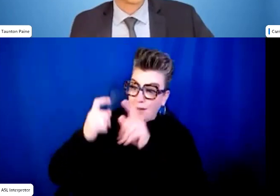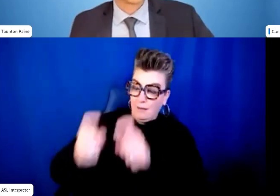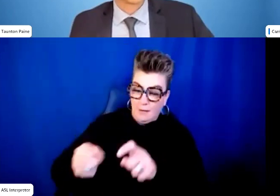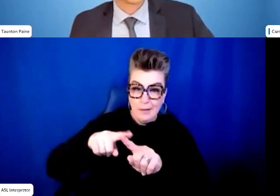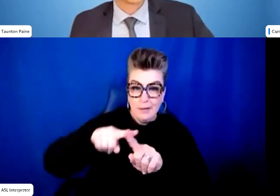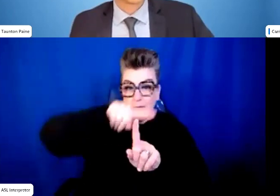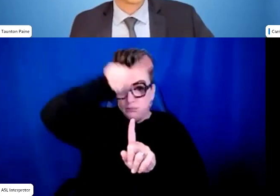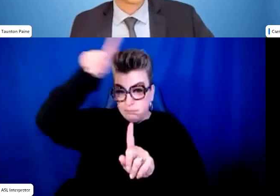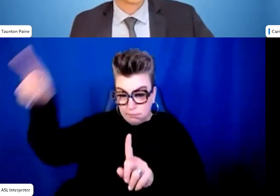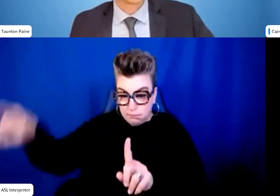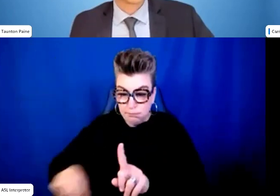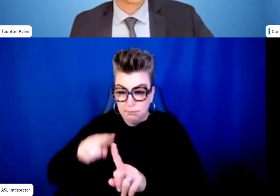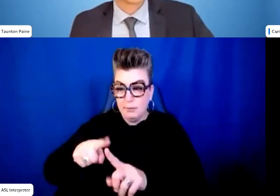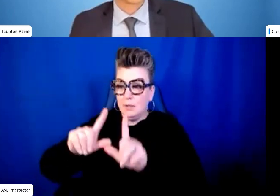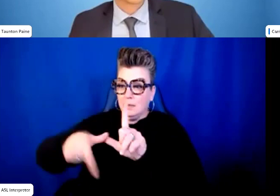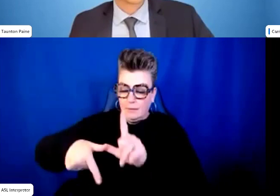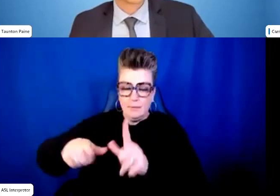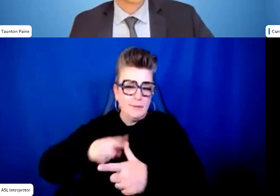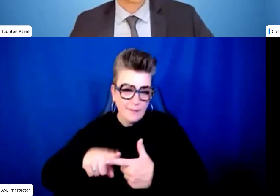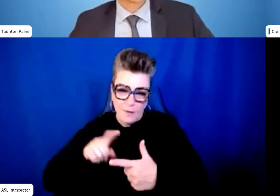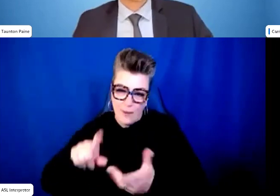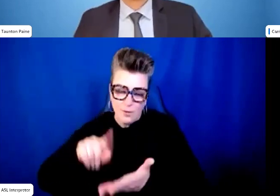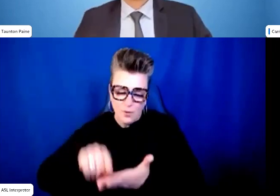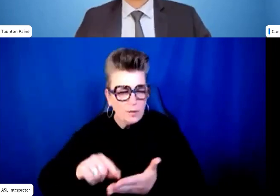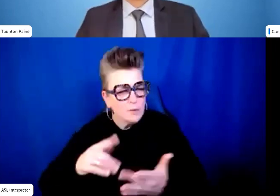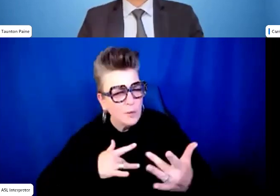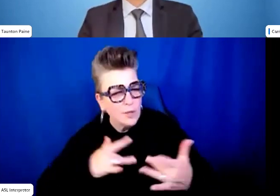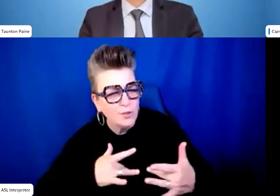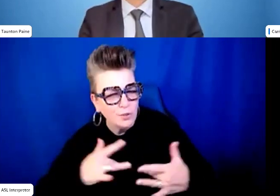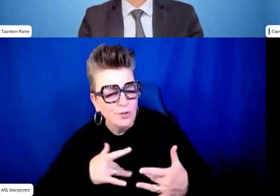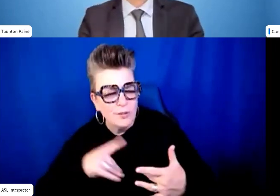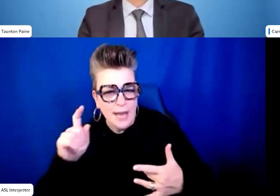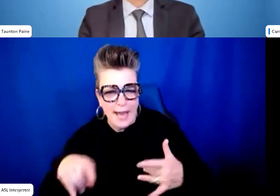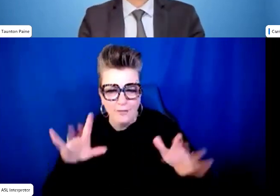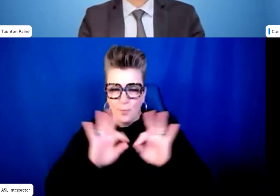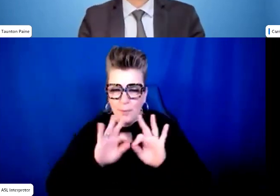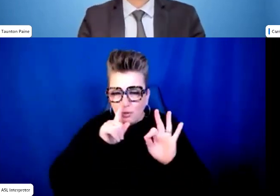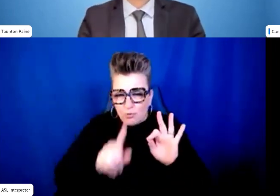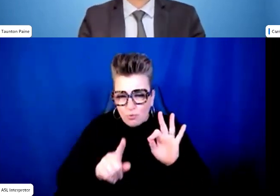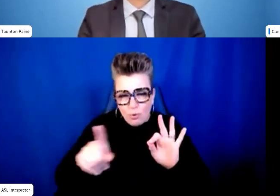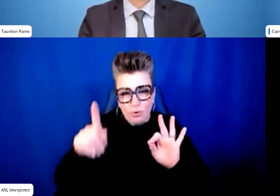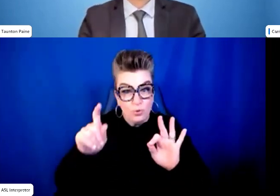you know, concerns about how you can make sure to do what you need to with your data,